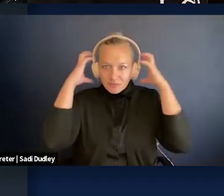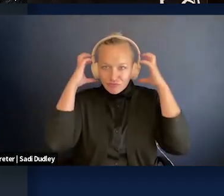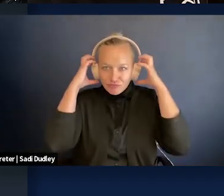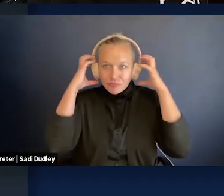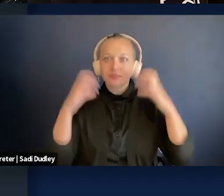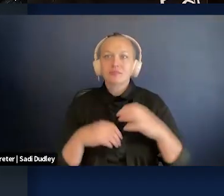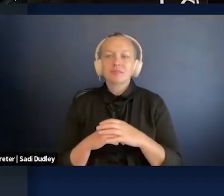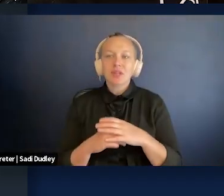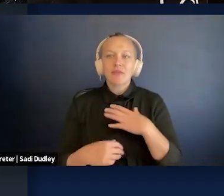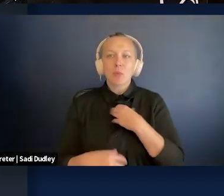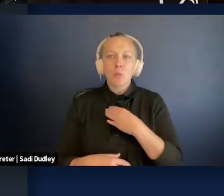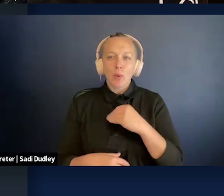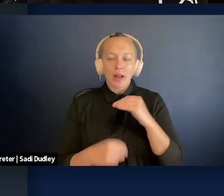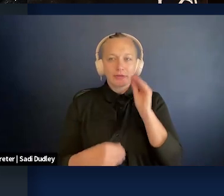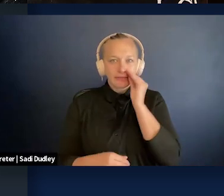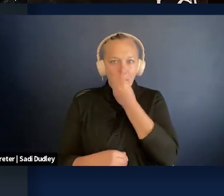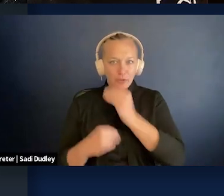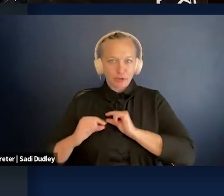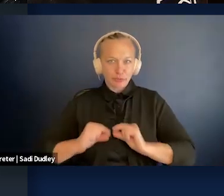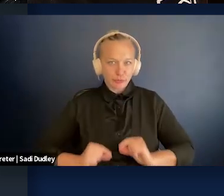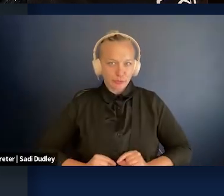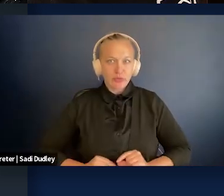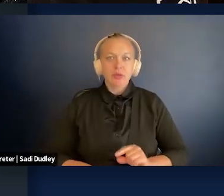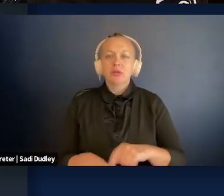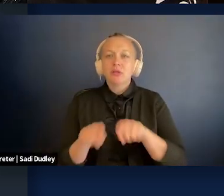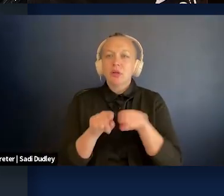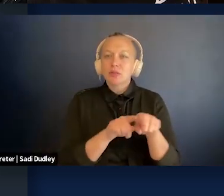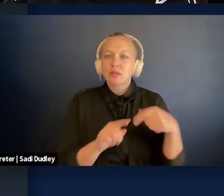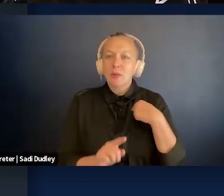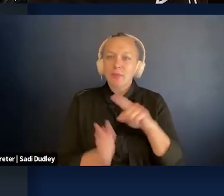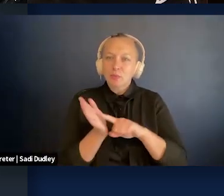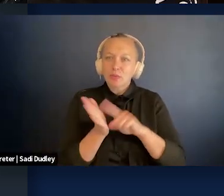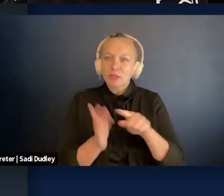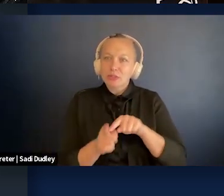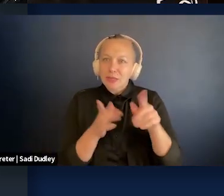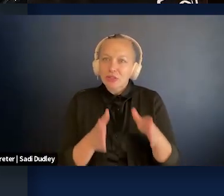Um, and I'm also a PhD student studying health professions education at the University of Illinois Chicago.